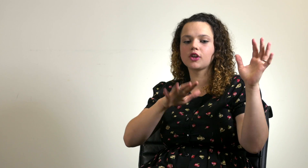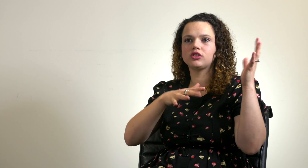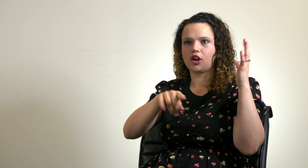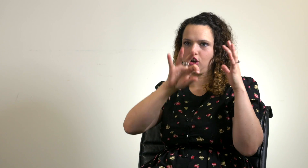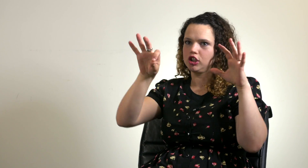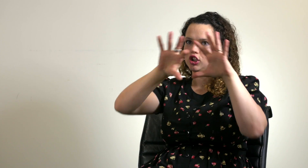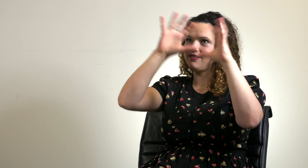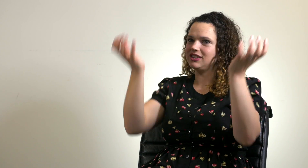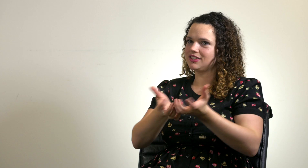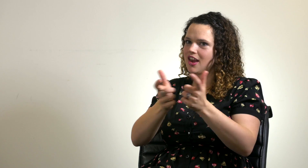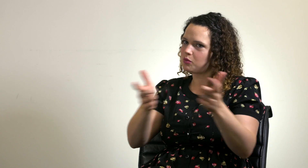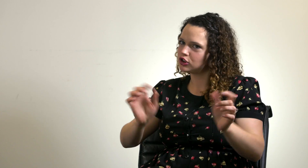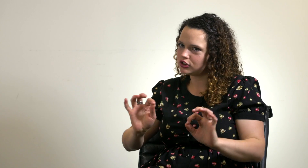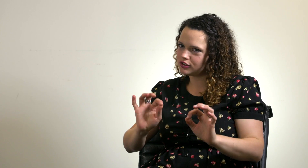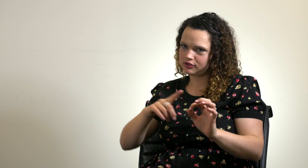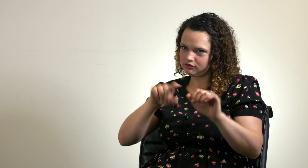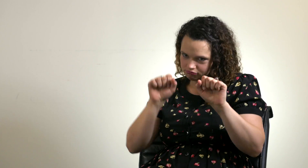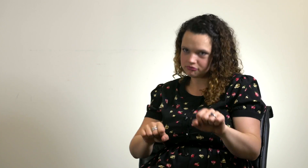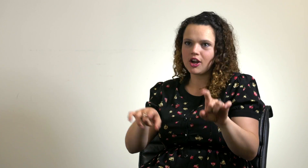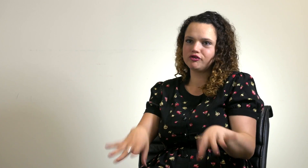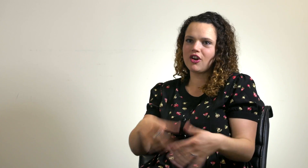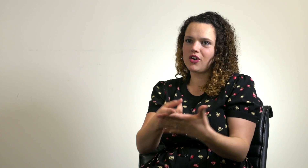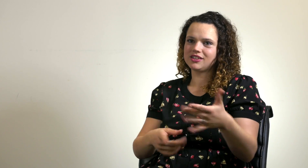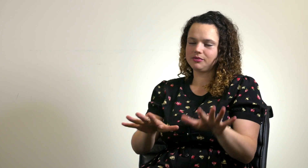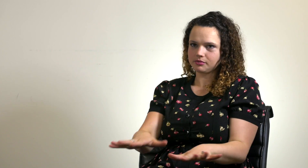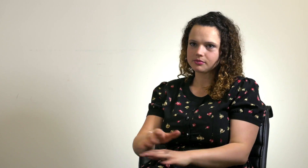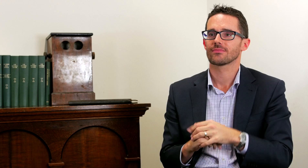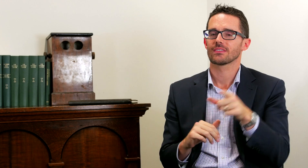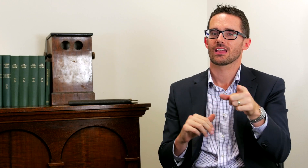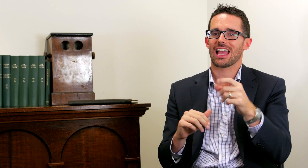Auslan is not a universal language, it's only used in Australia.